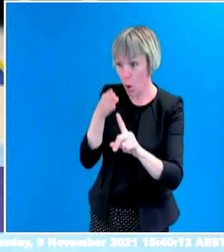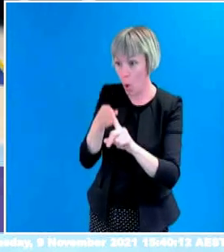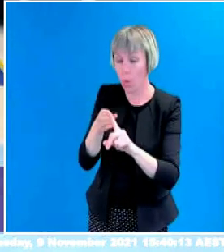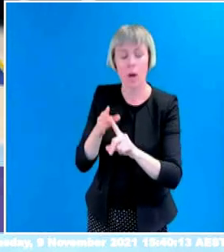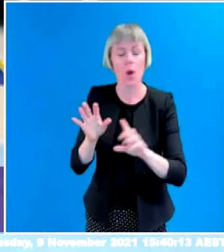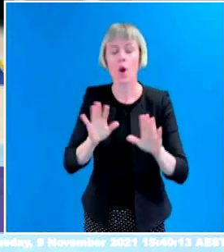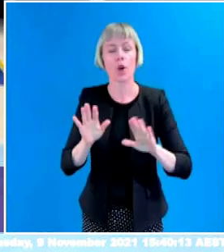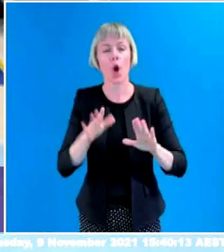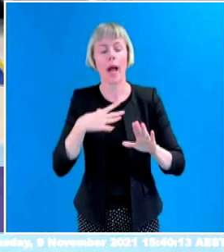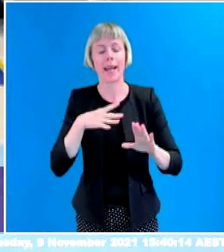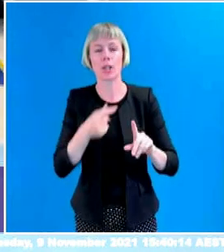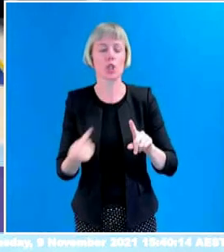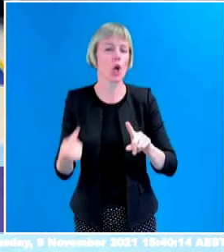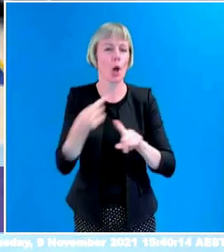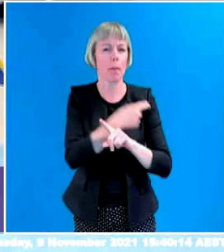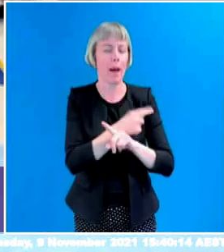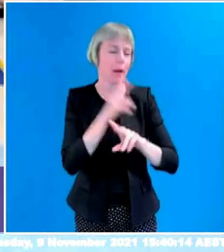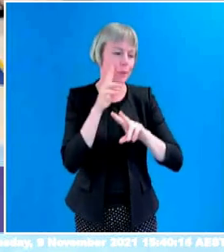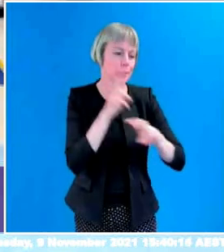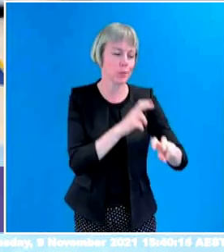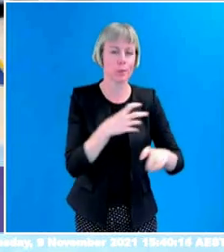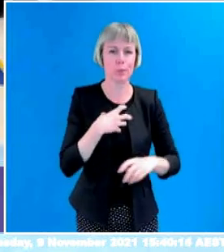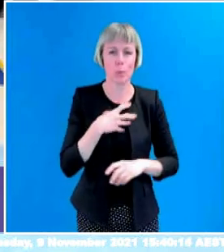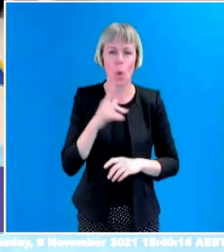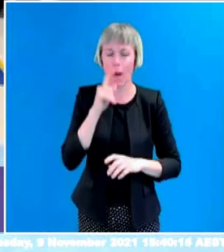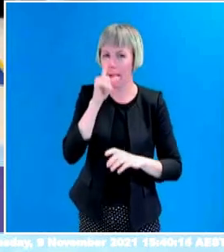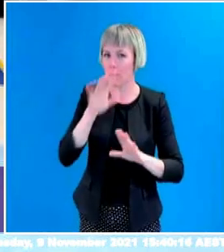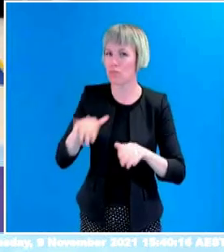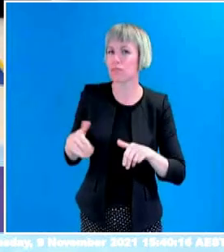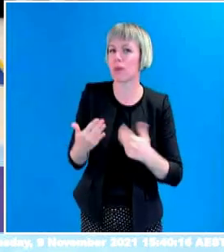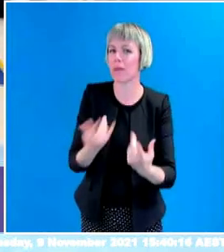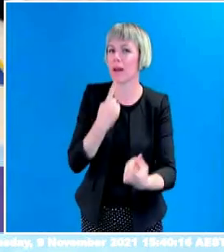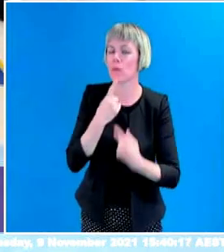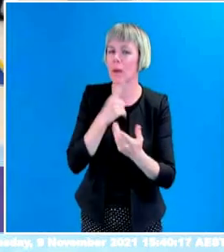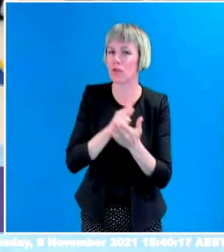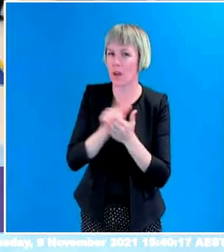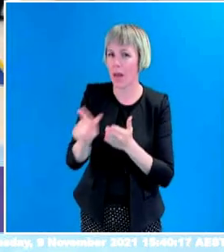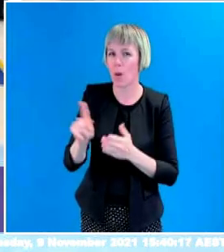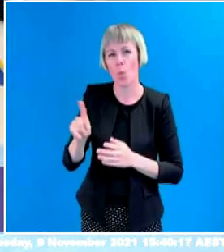I'm happy to provide further information on that and find out what was the intention at the time.